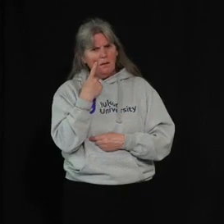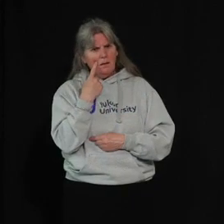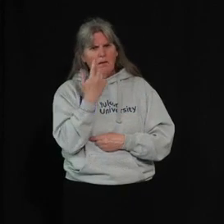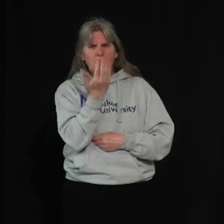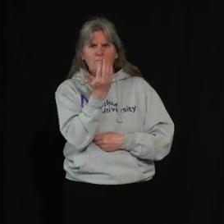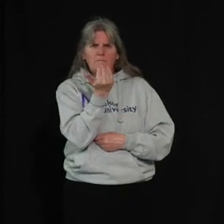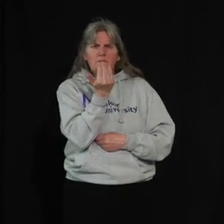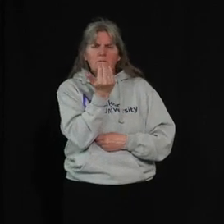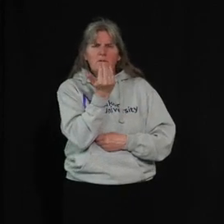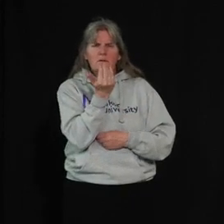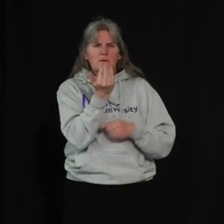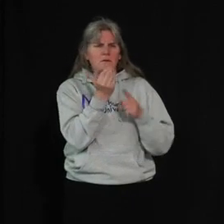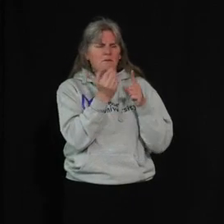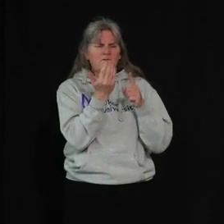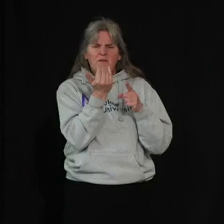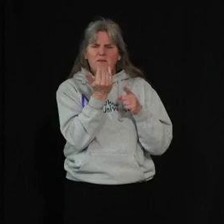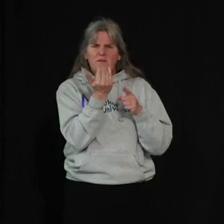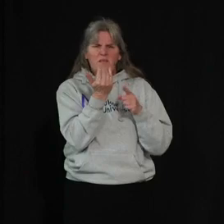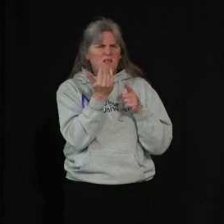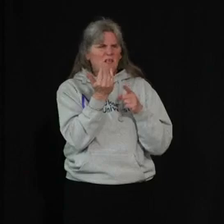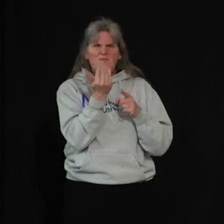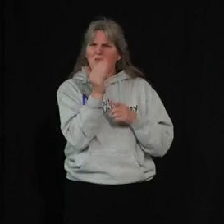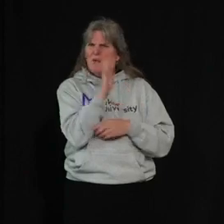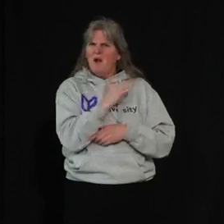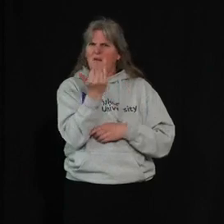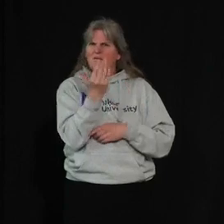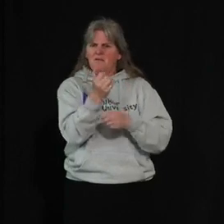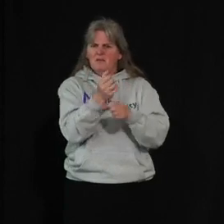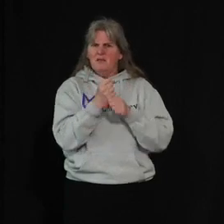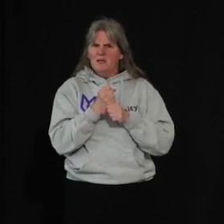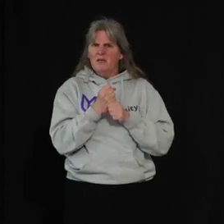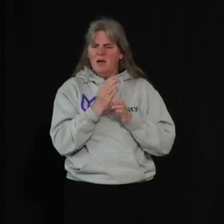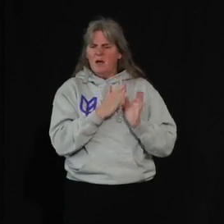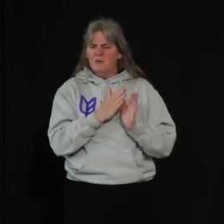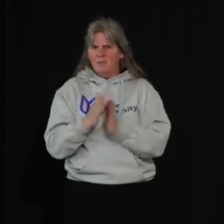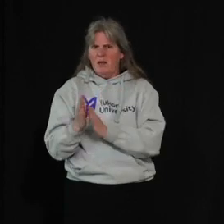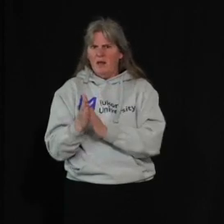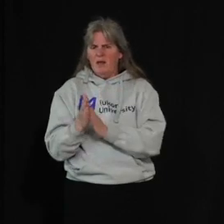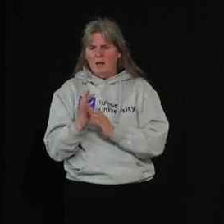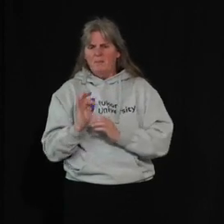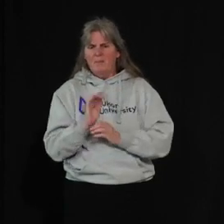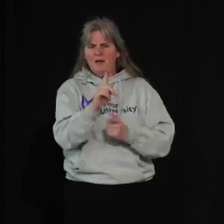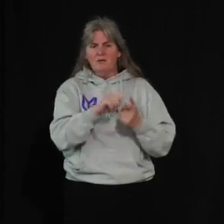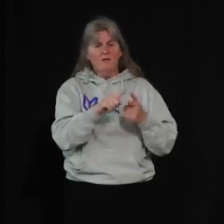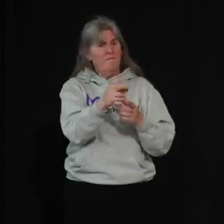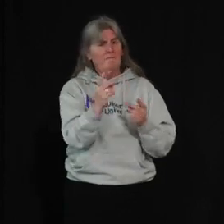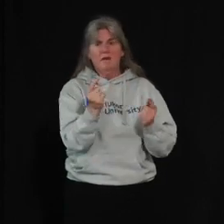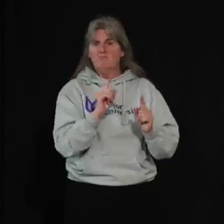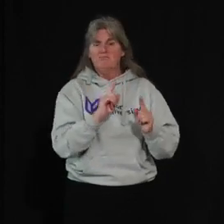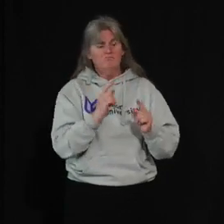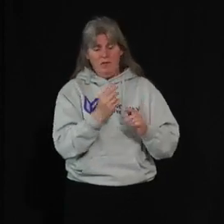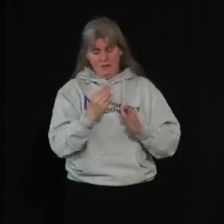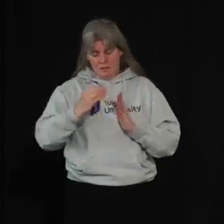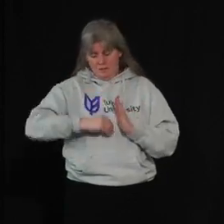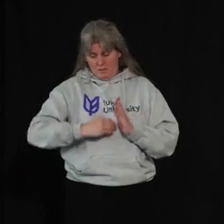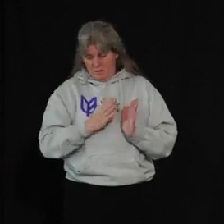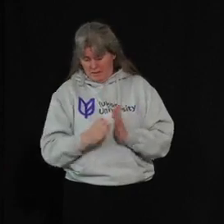about 15 to-- 15 or so that how that -- that had already been received and turned around